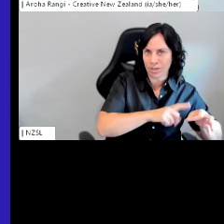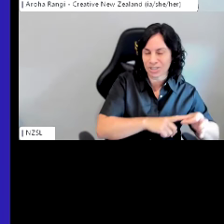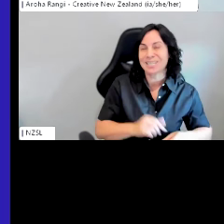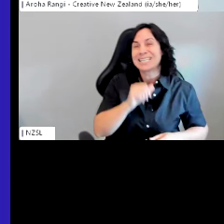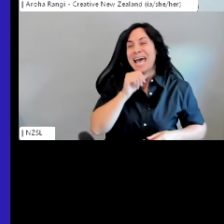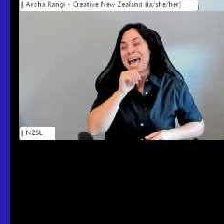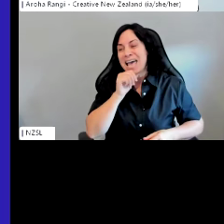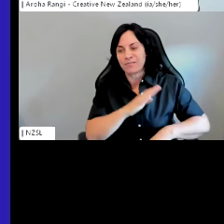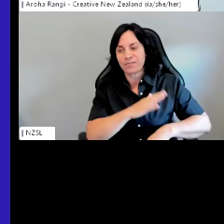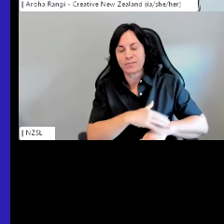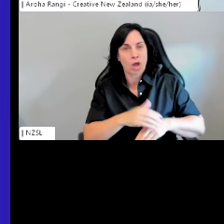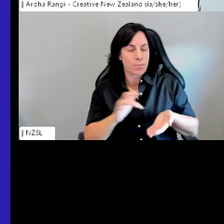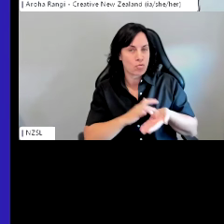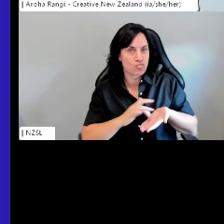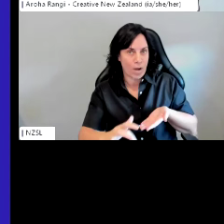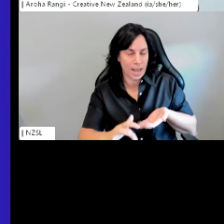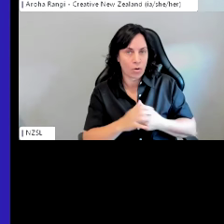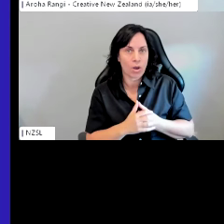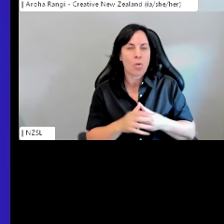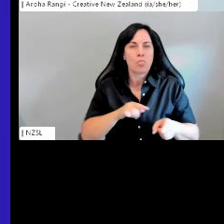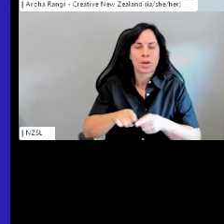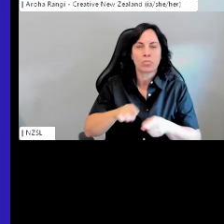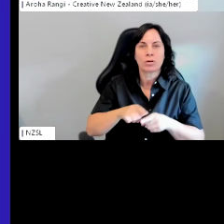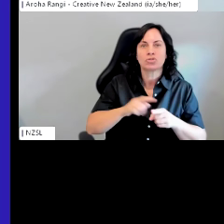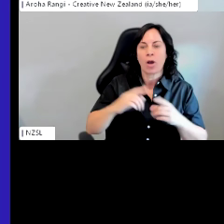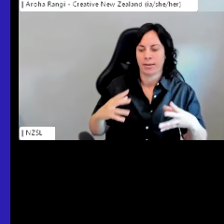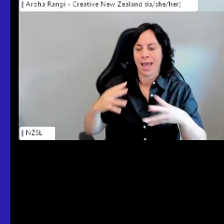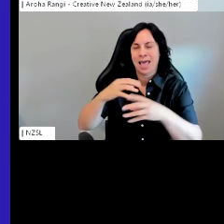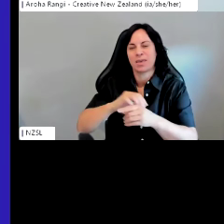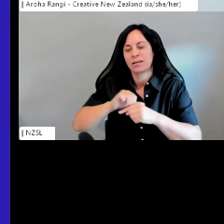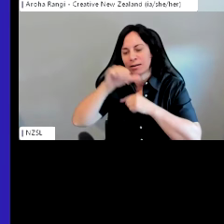session, then we'll try and provide a written response after the webinar. Um the first question